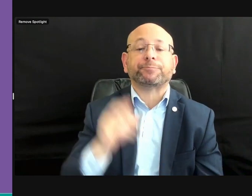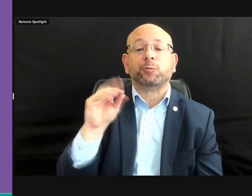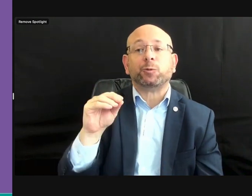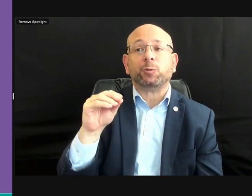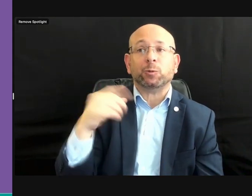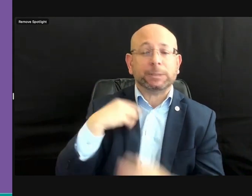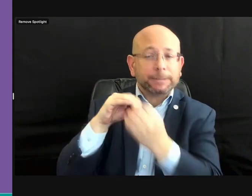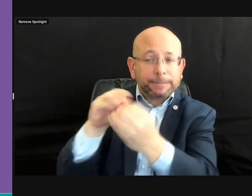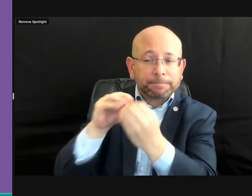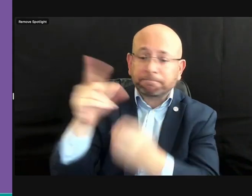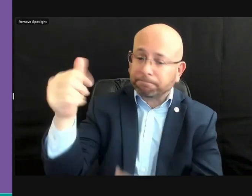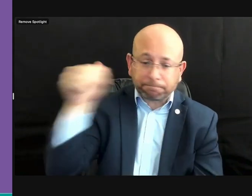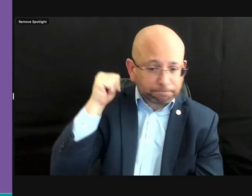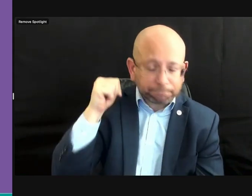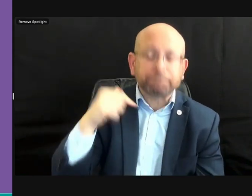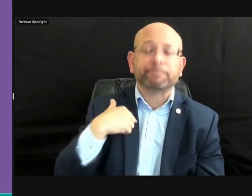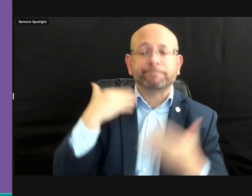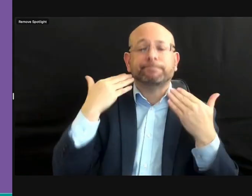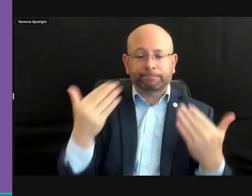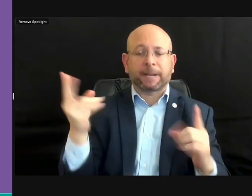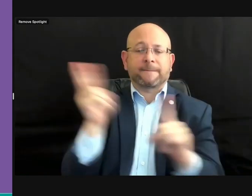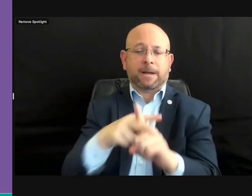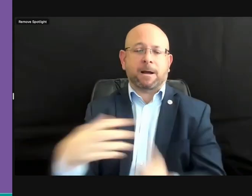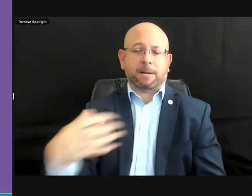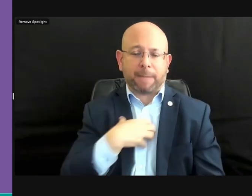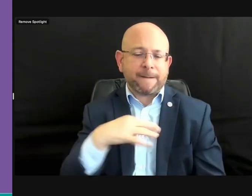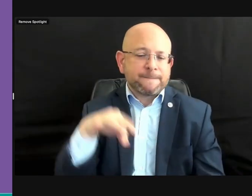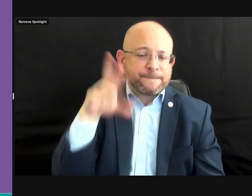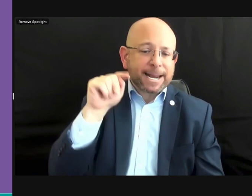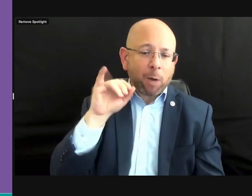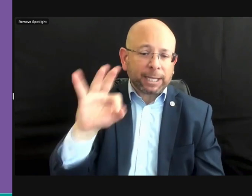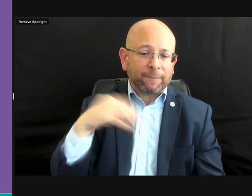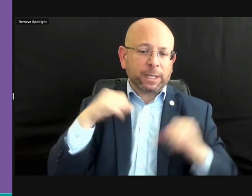After all this back and forth and their refusal, NAD filed a complaint to find out